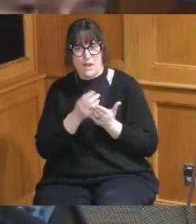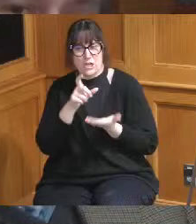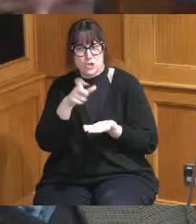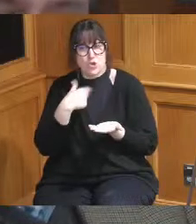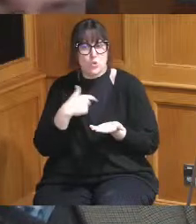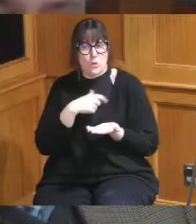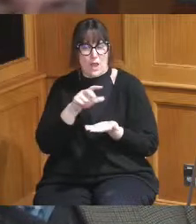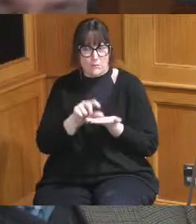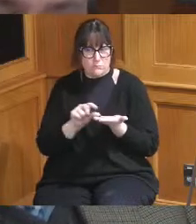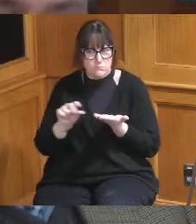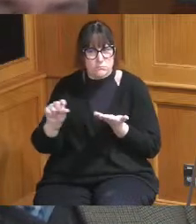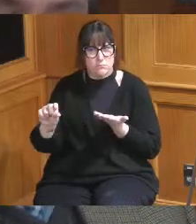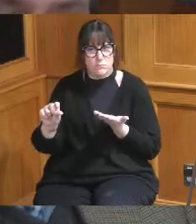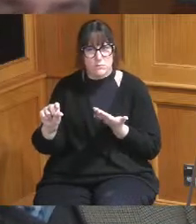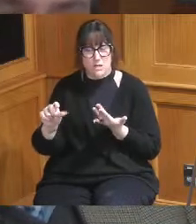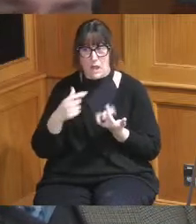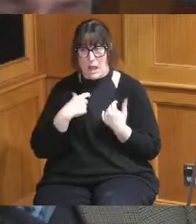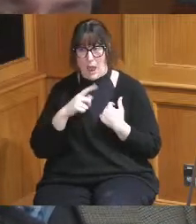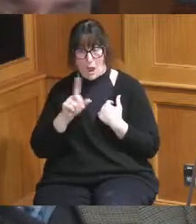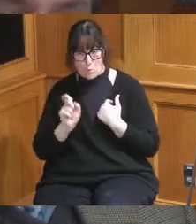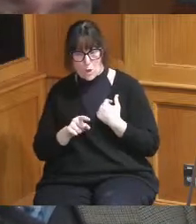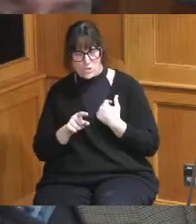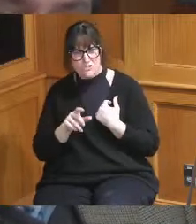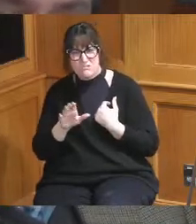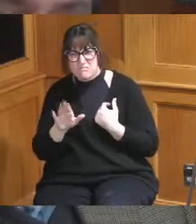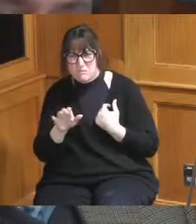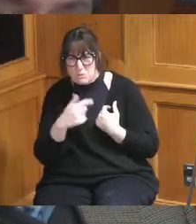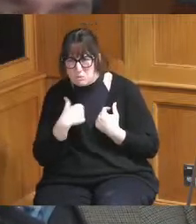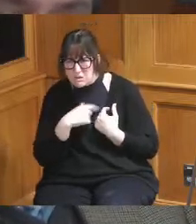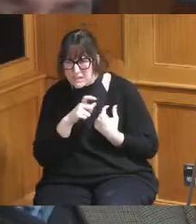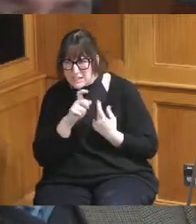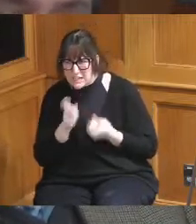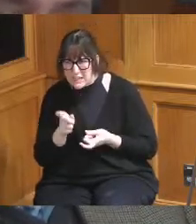because I said we're going to give them extra money but we ain't even finished the projects in